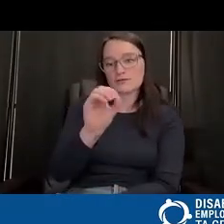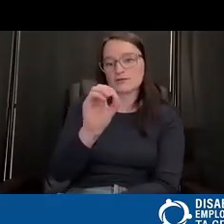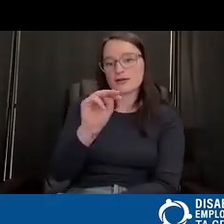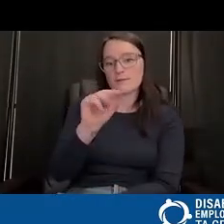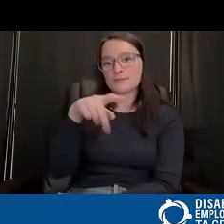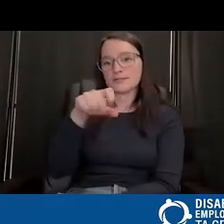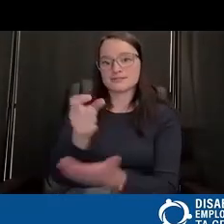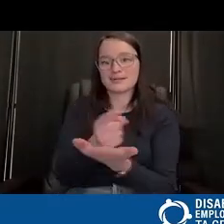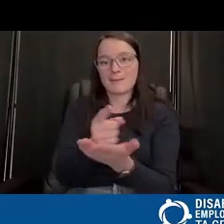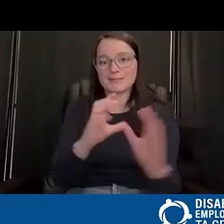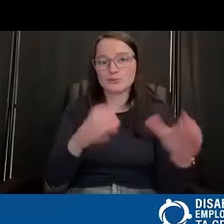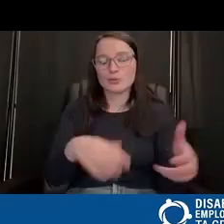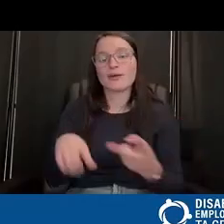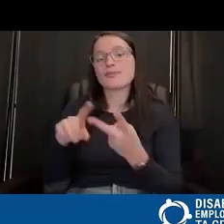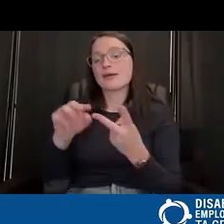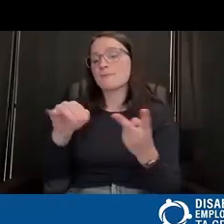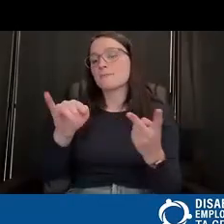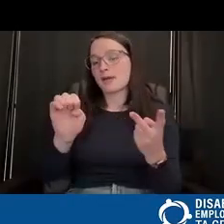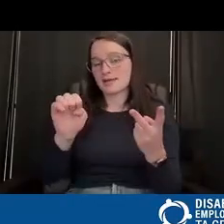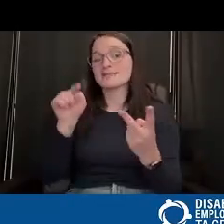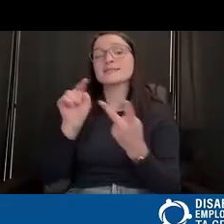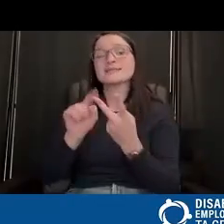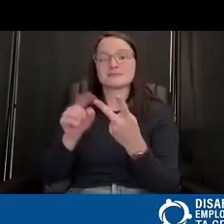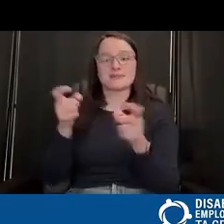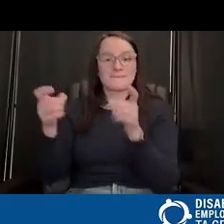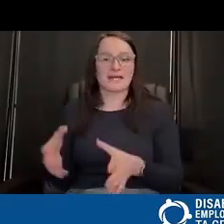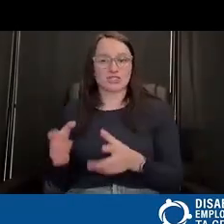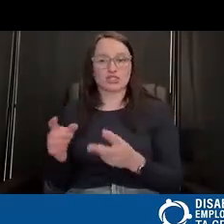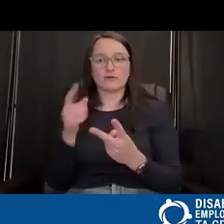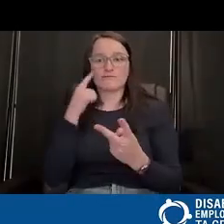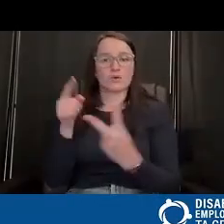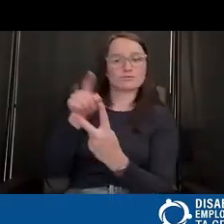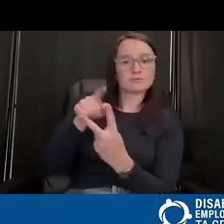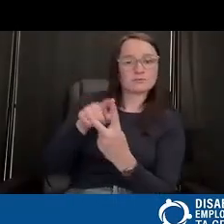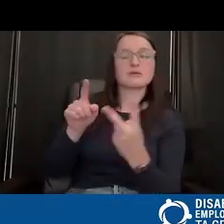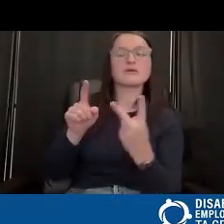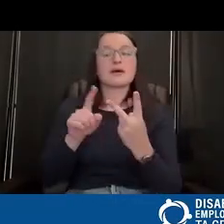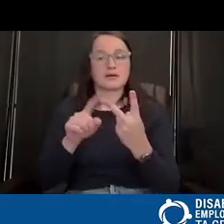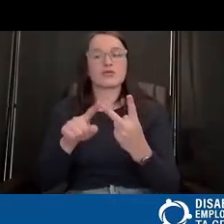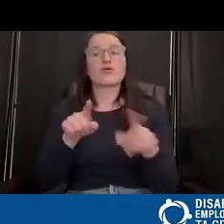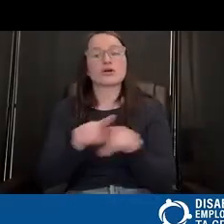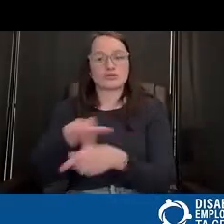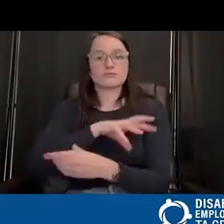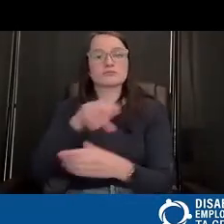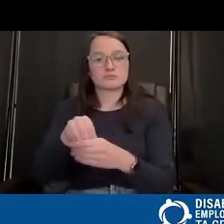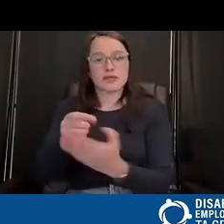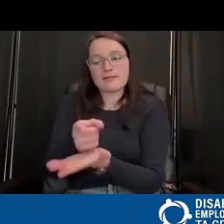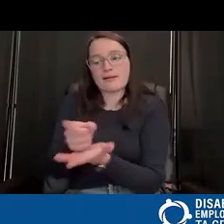um who is Tara's manager uh and is also with the Compass Group at Microsoft and Donald let's go